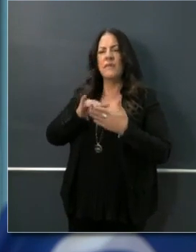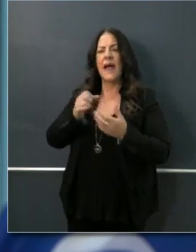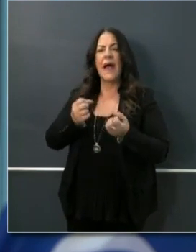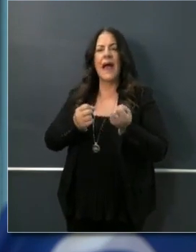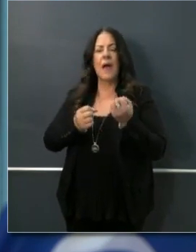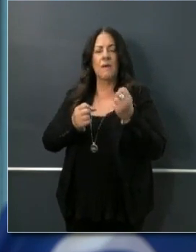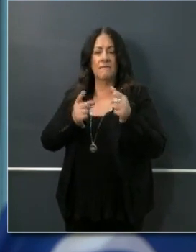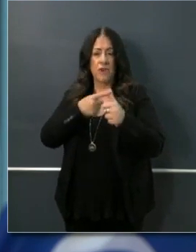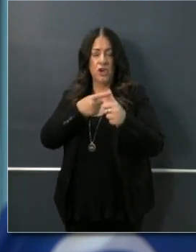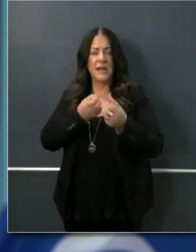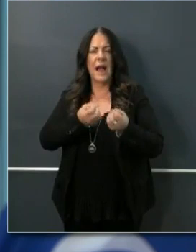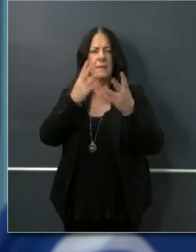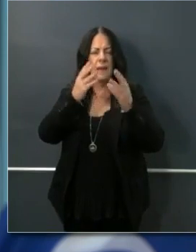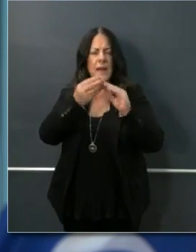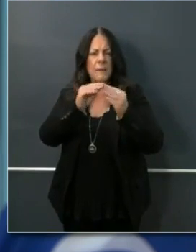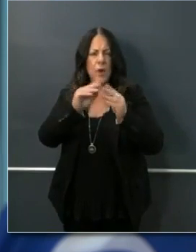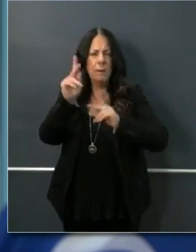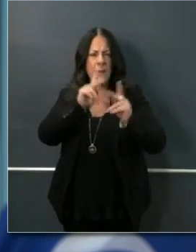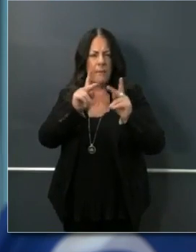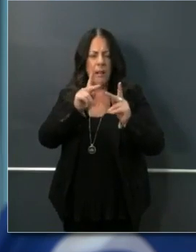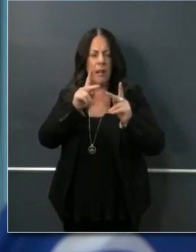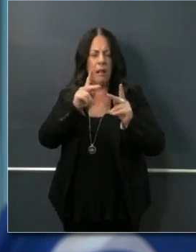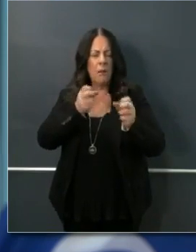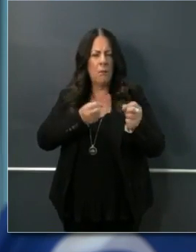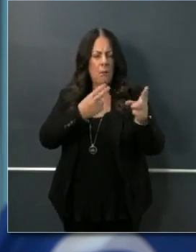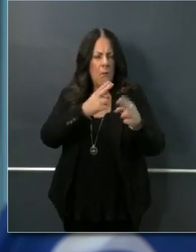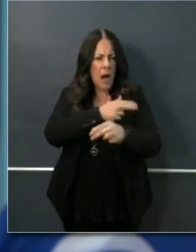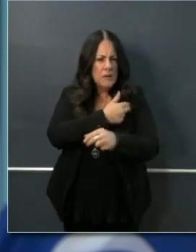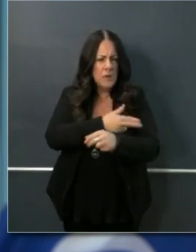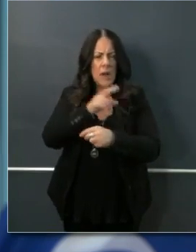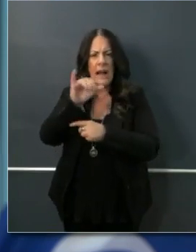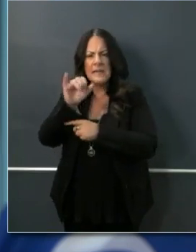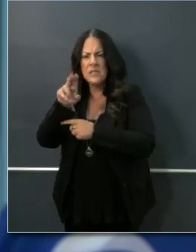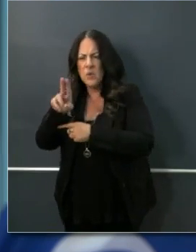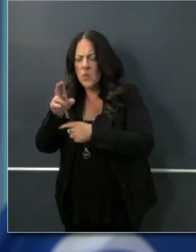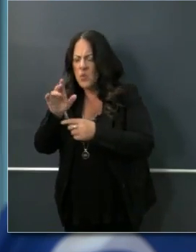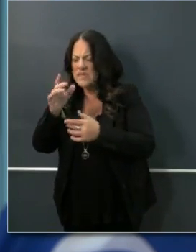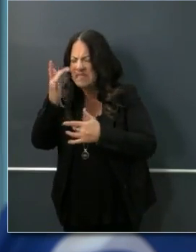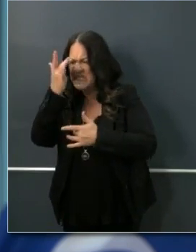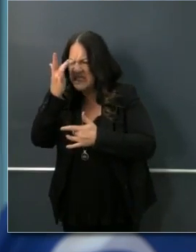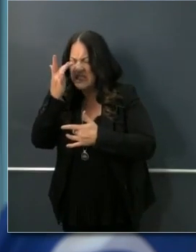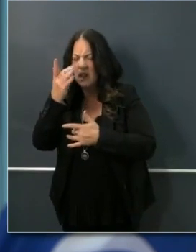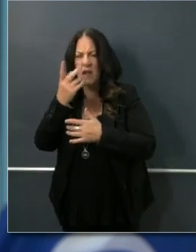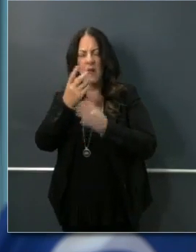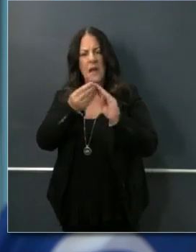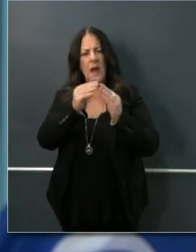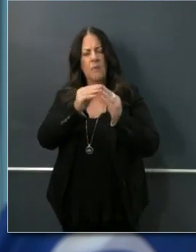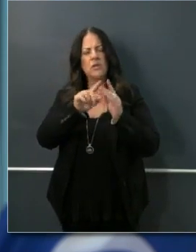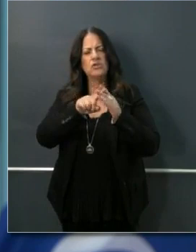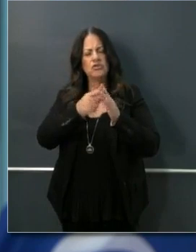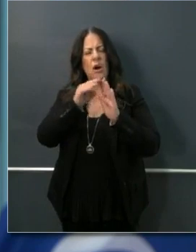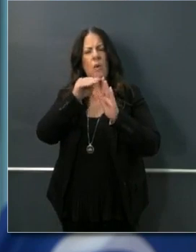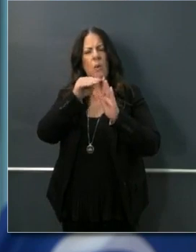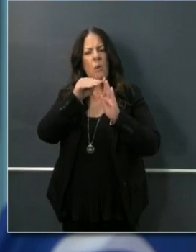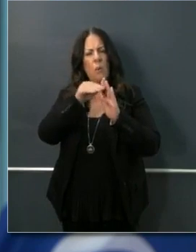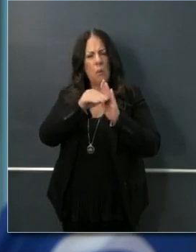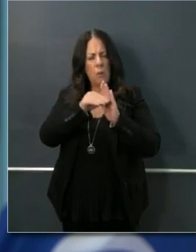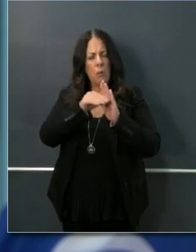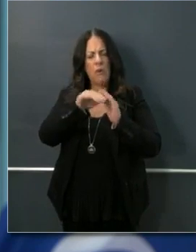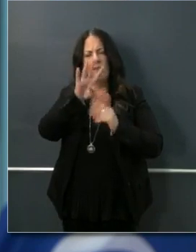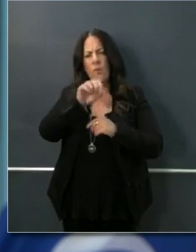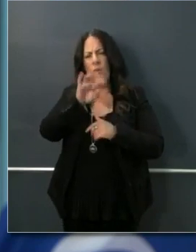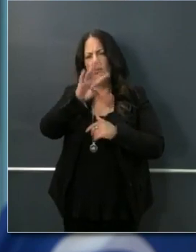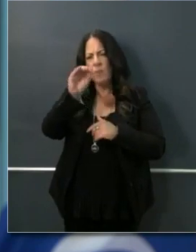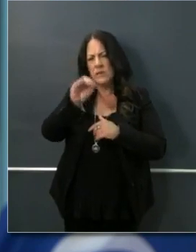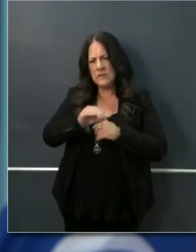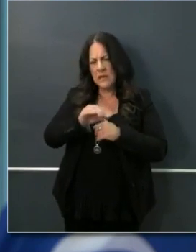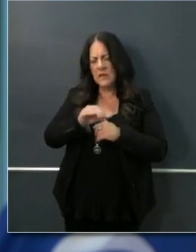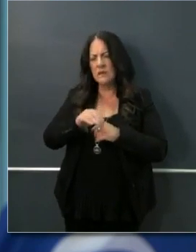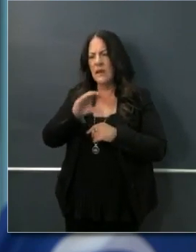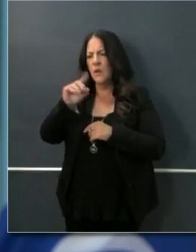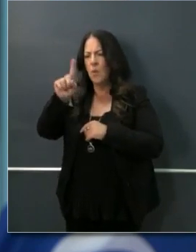WE SAW THE FIRST THING HAPPENED AT THE SAME TIME AND THAT WAS A NUMBER OF HOSPITALIZATIONS IN NUMBER.